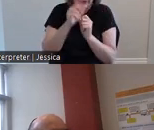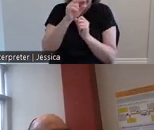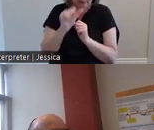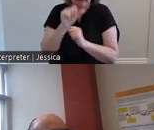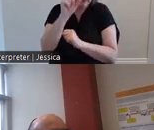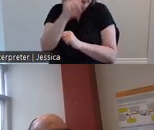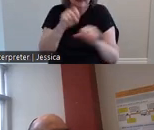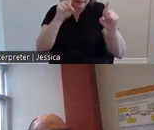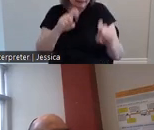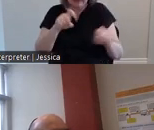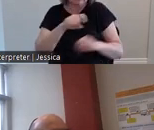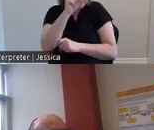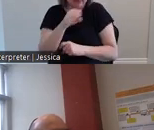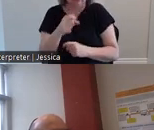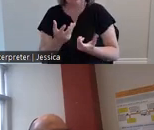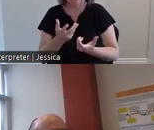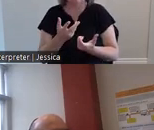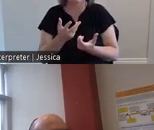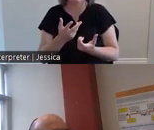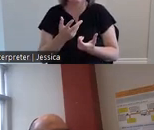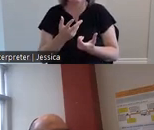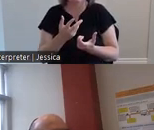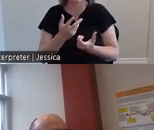you can't do that without paying them.